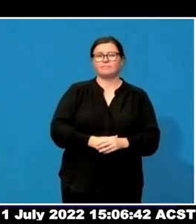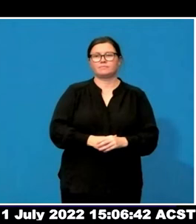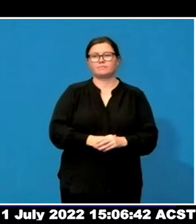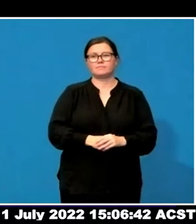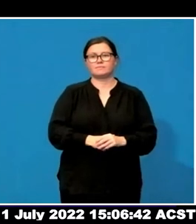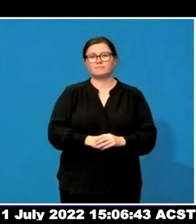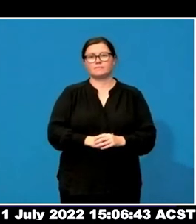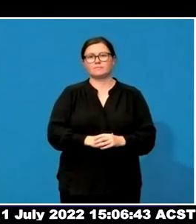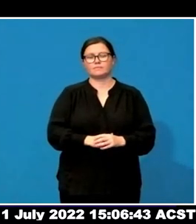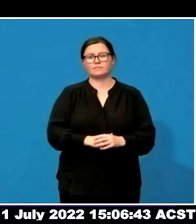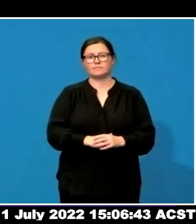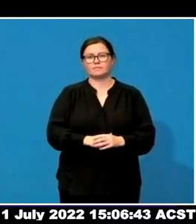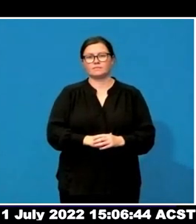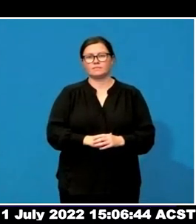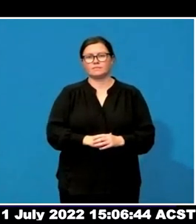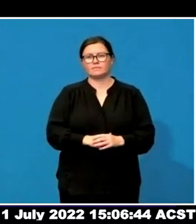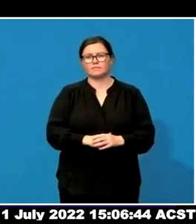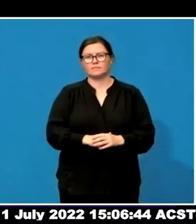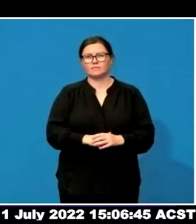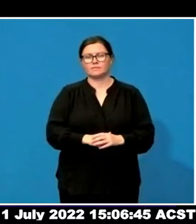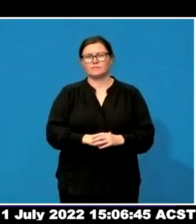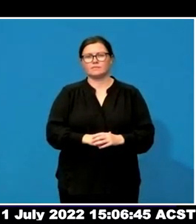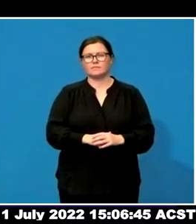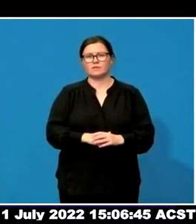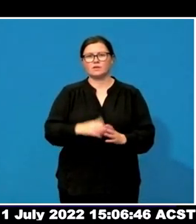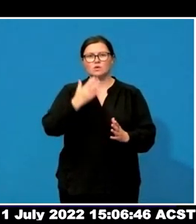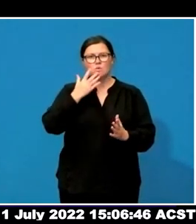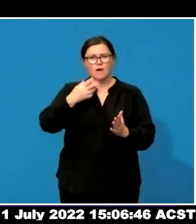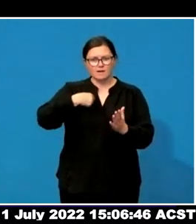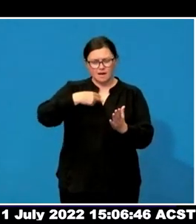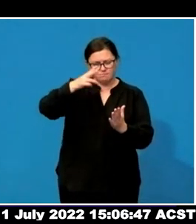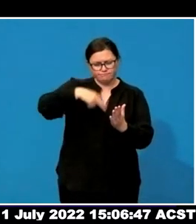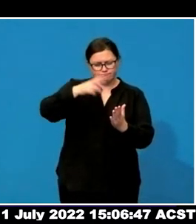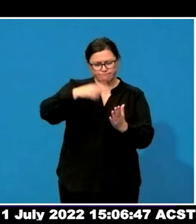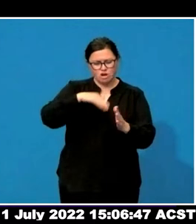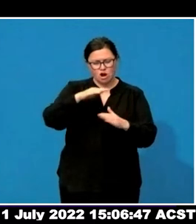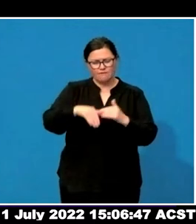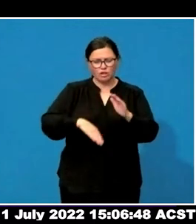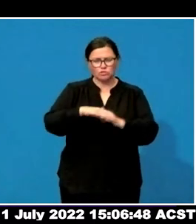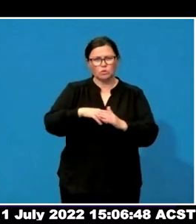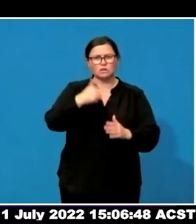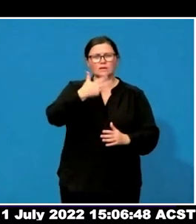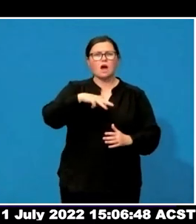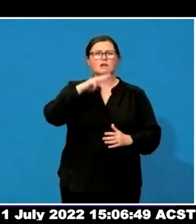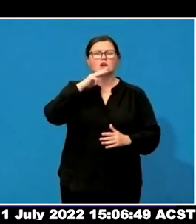included in the $500,000 is home modifications, for which a quote is required.